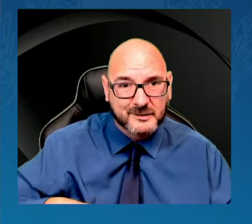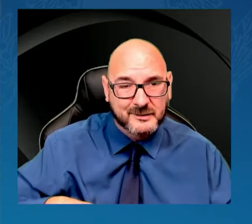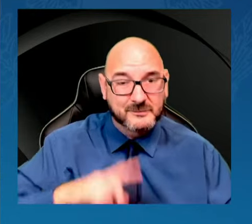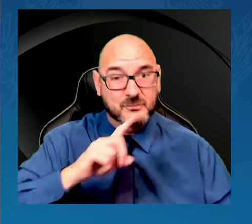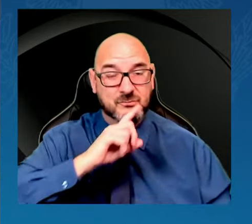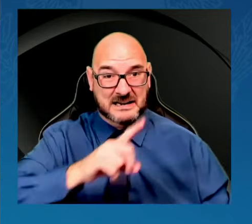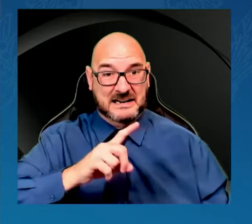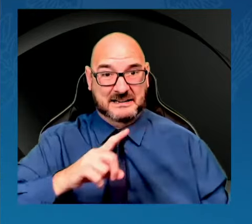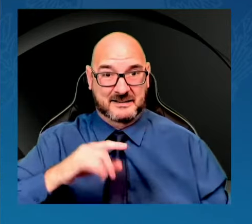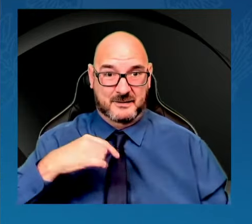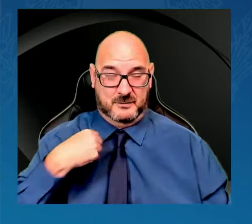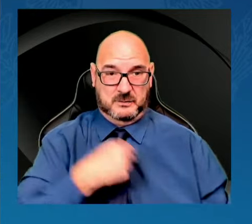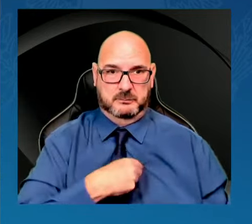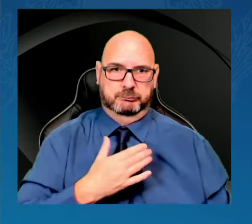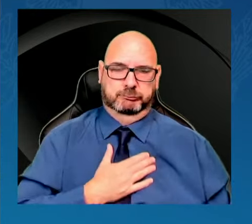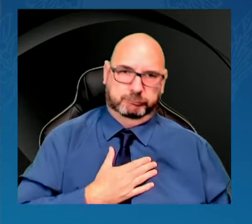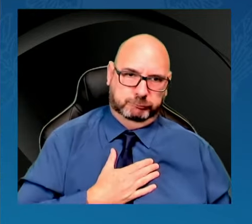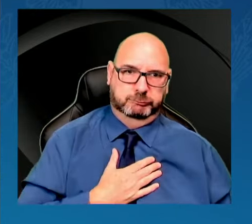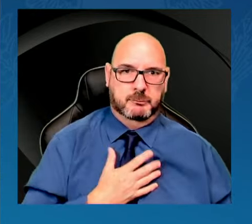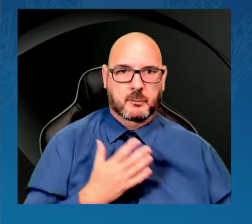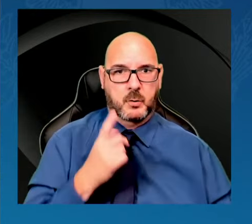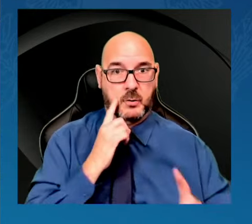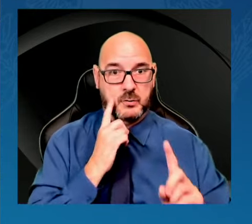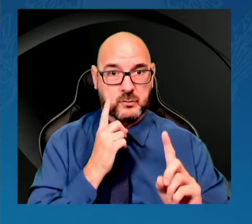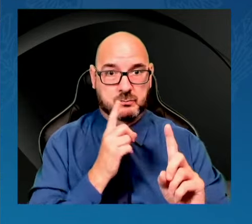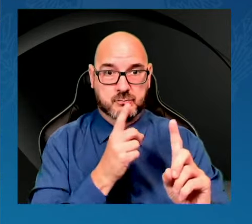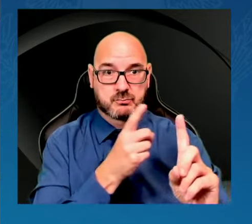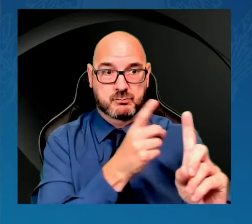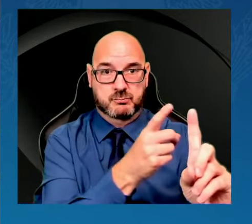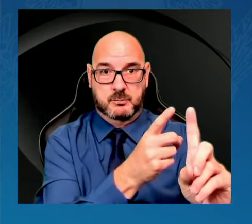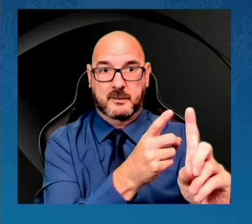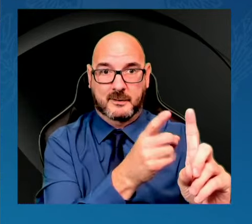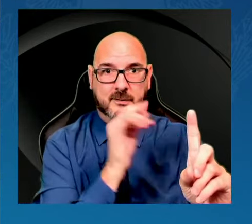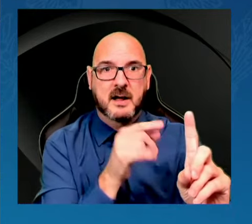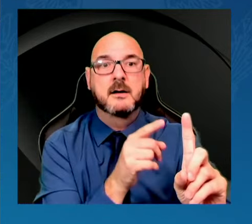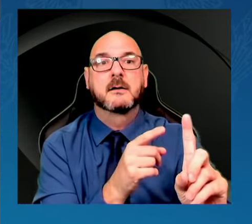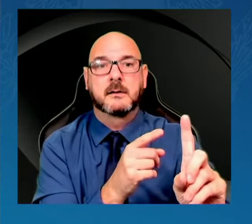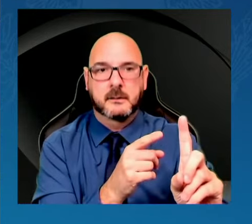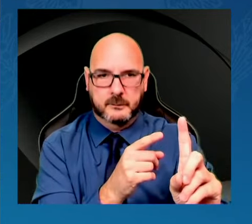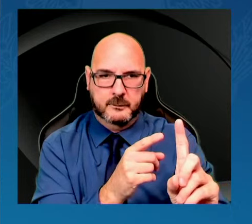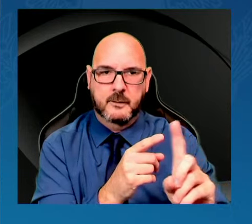"on the road" -- to -- it's awful, just awful -- --